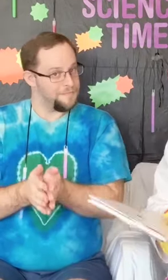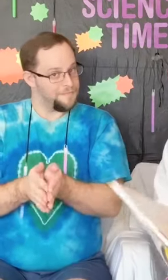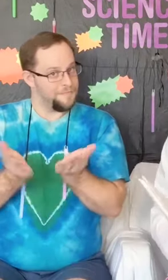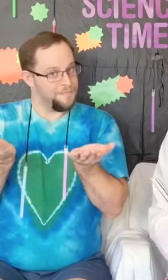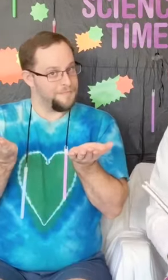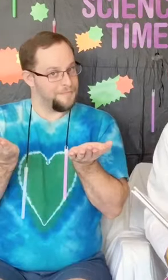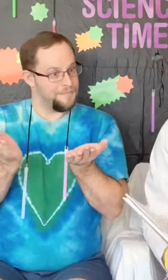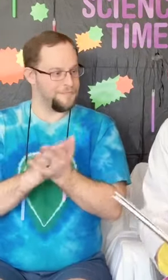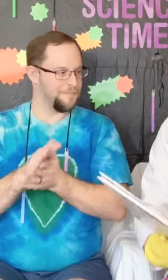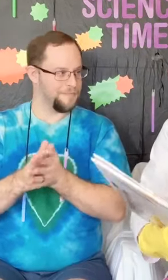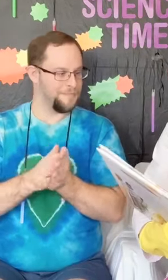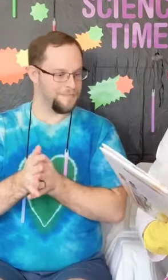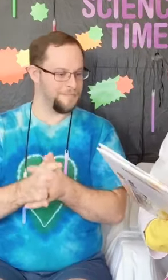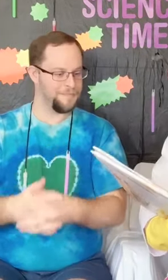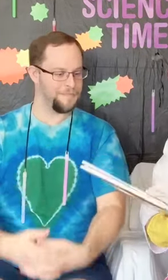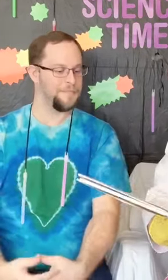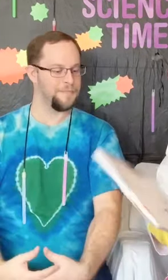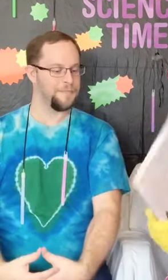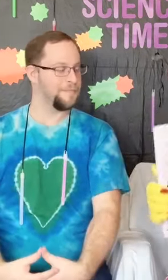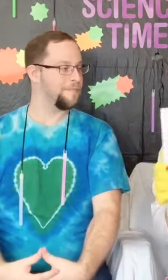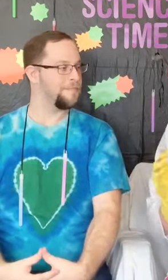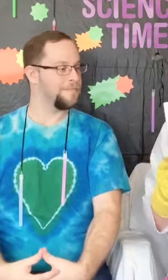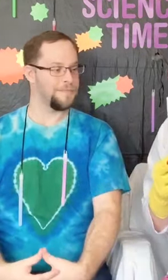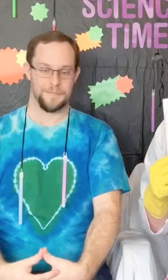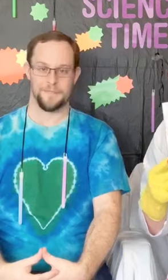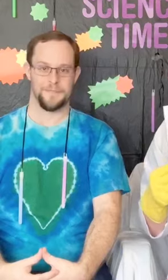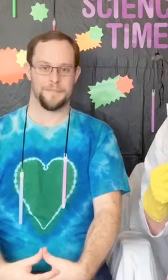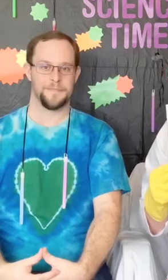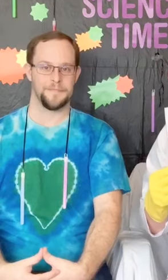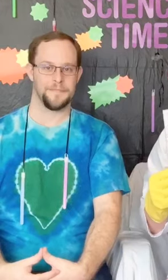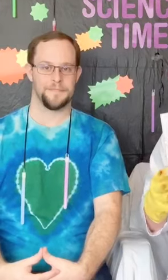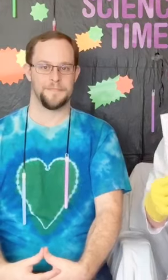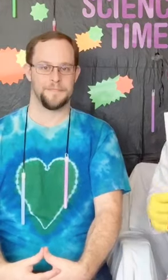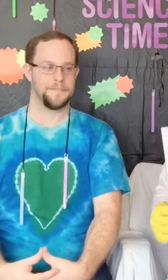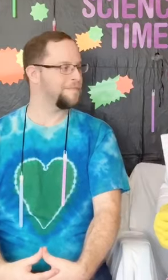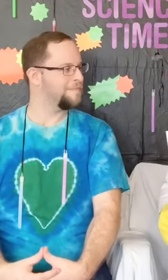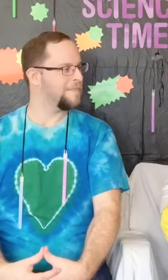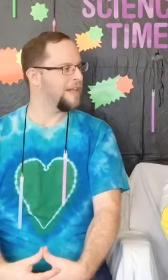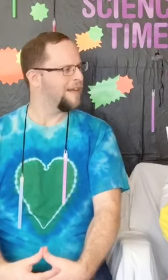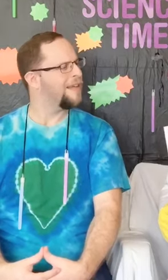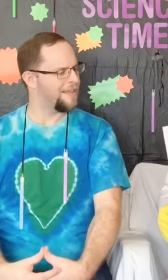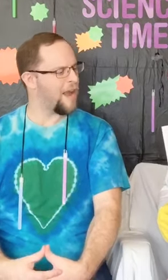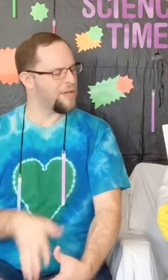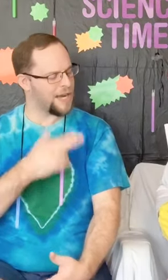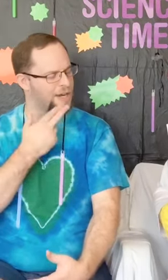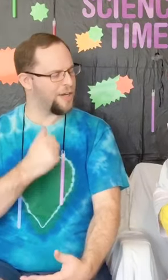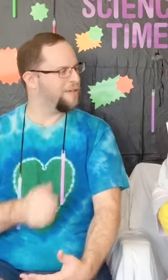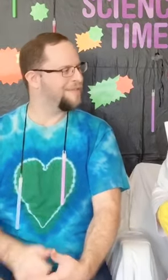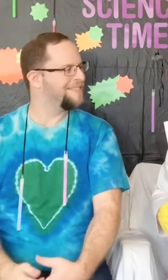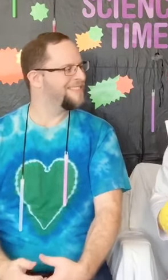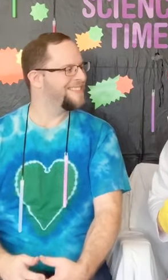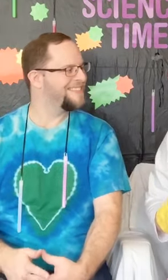Probably! We have a lot of things at the library here! But, yes! That was the story of Ada Twist. I really like this story. AARON: That was kind of cute! CALI: It was nice!